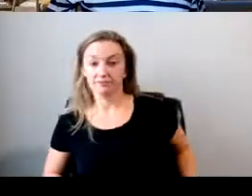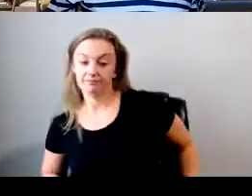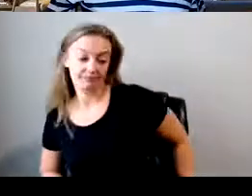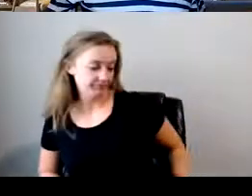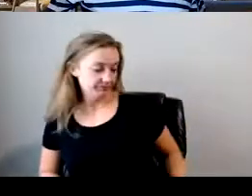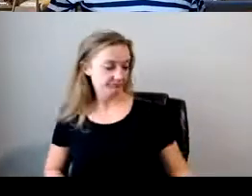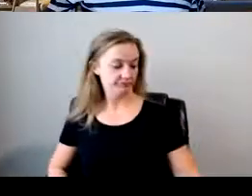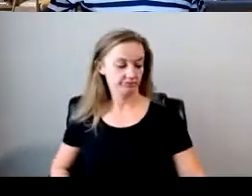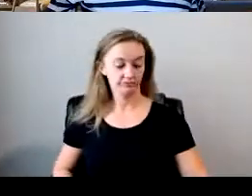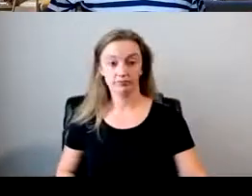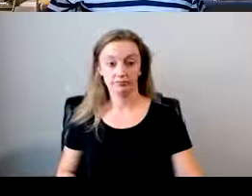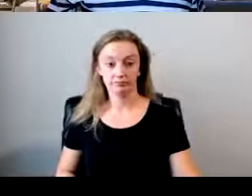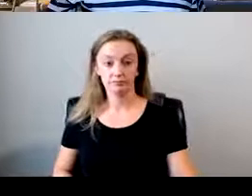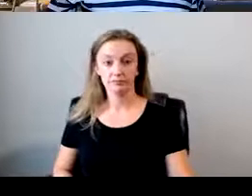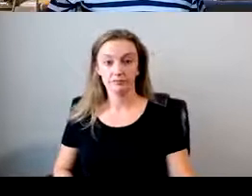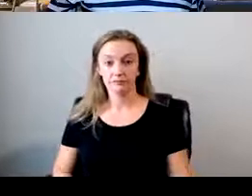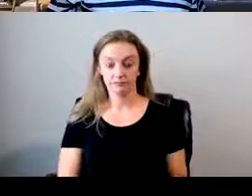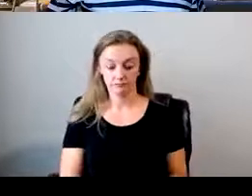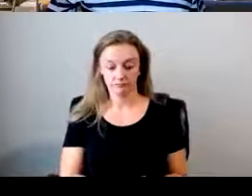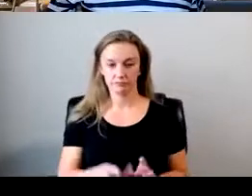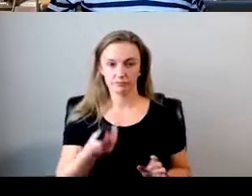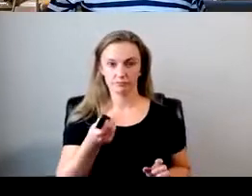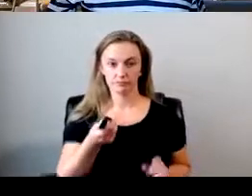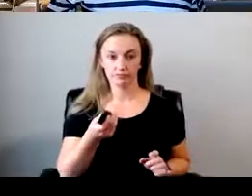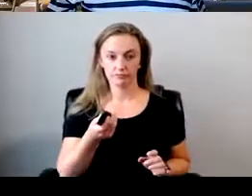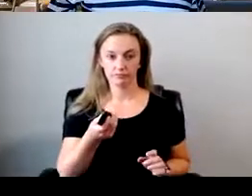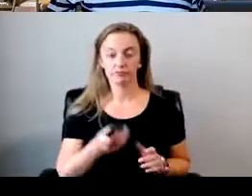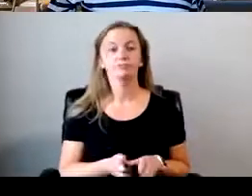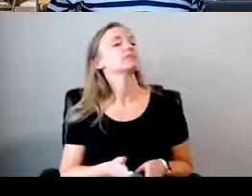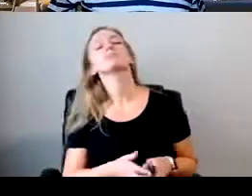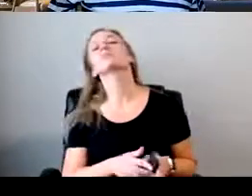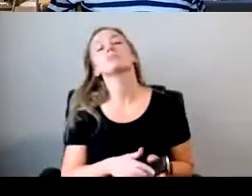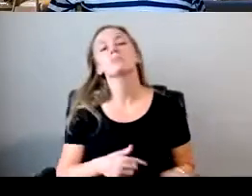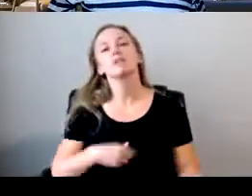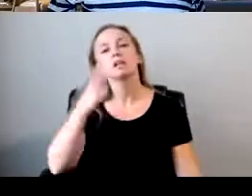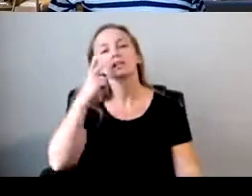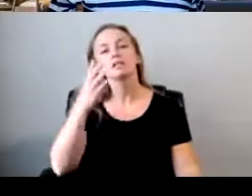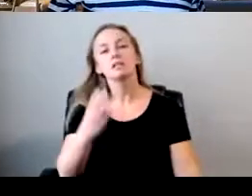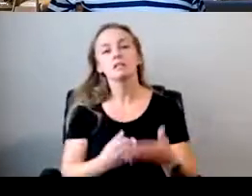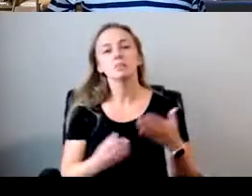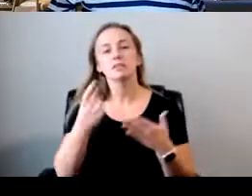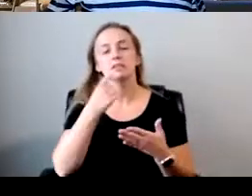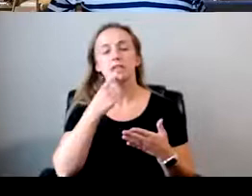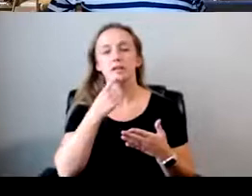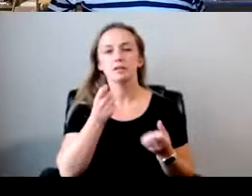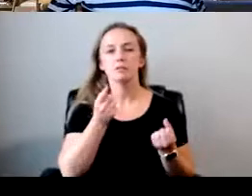Board games to make connections I see someone putting. Multi-sensory assessment, alternate seating,